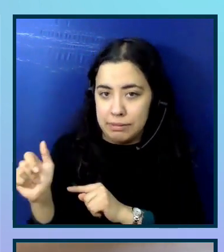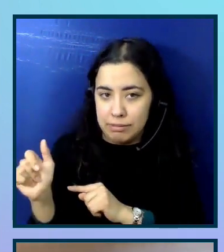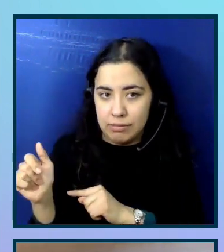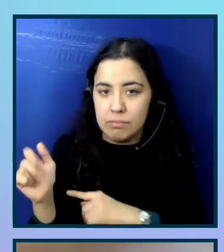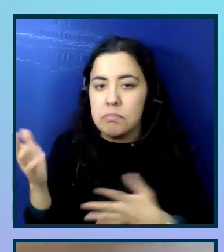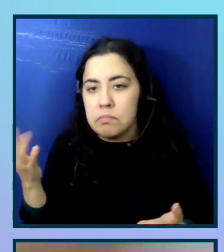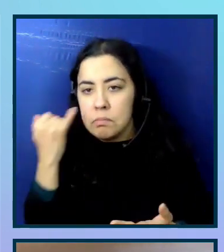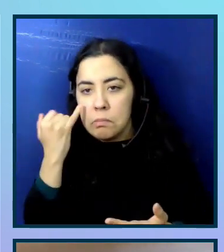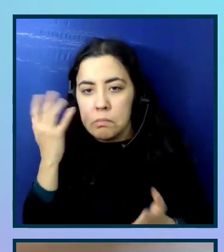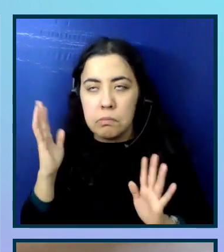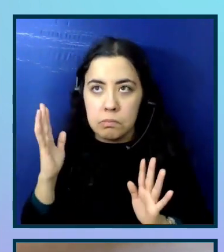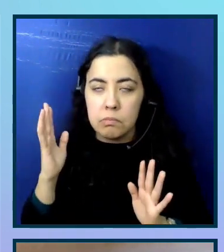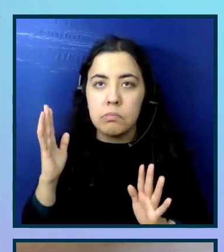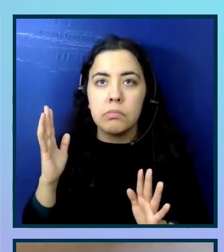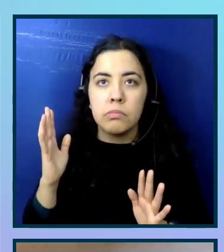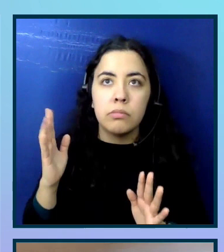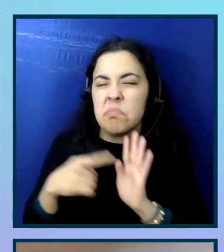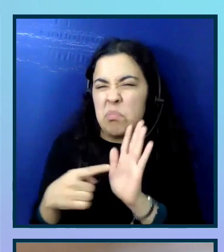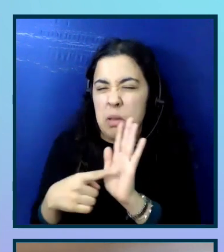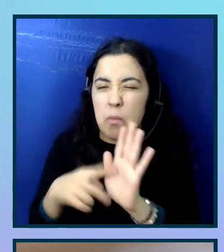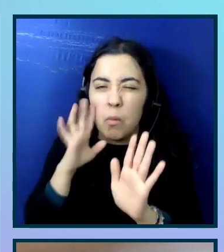And an example of that is interrupted view.